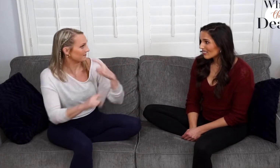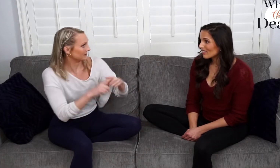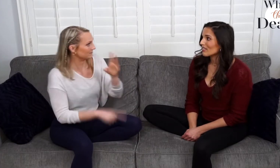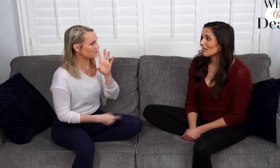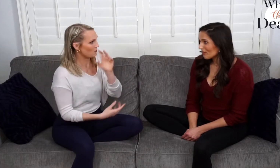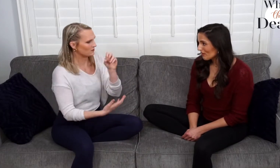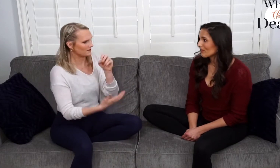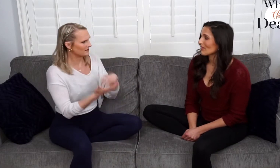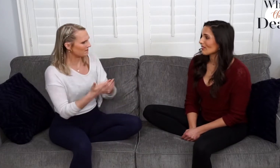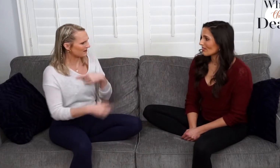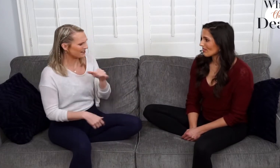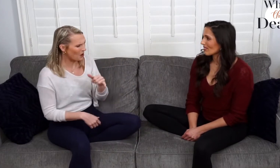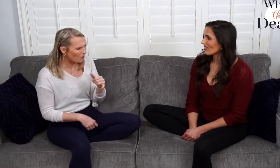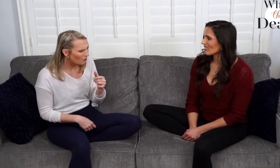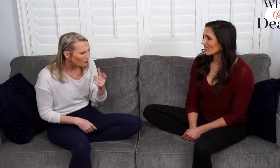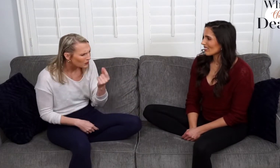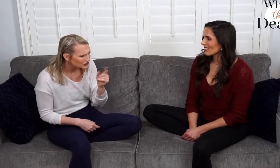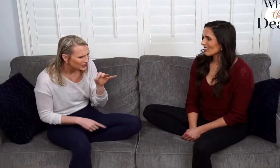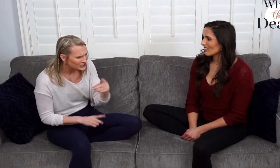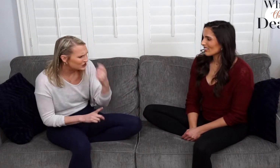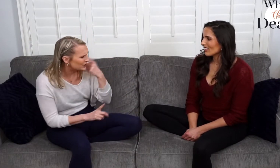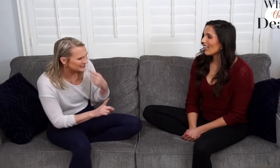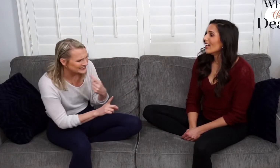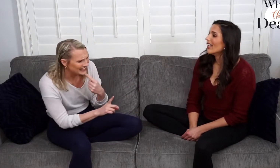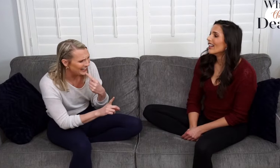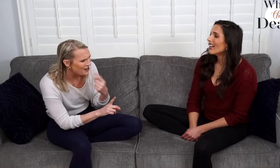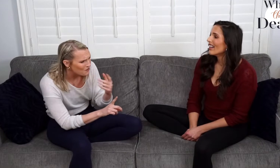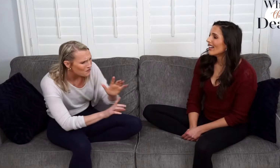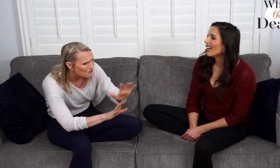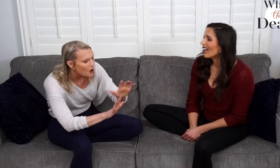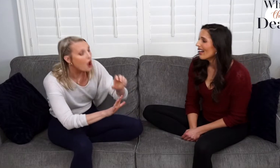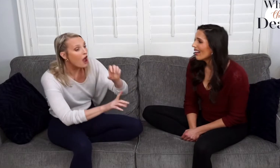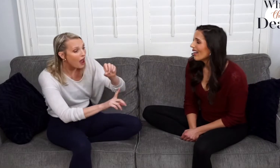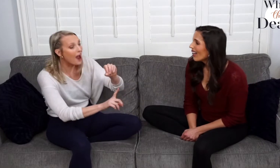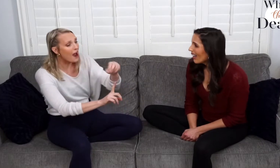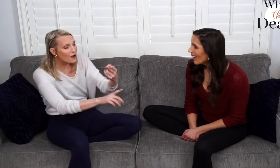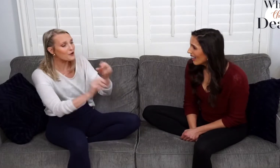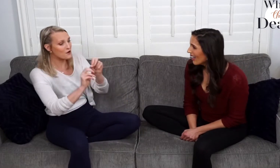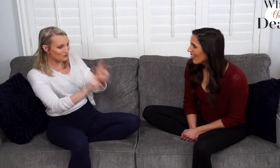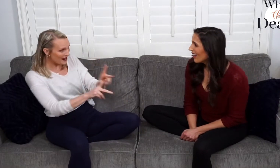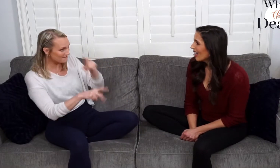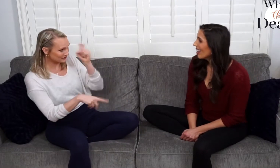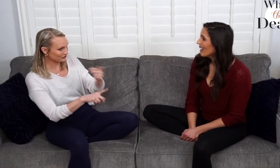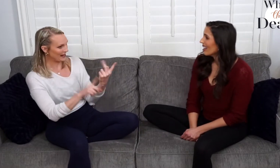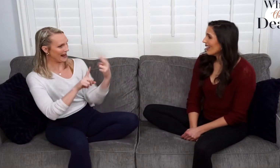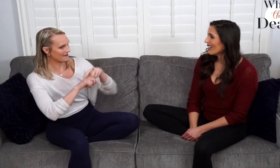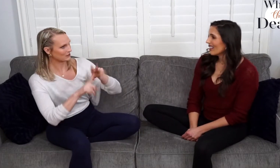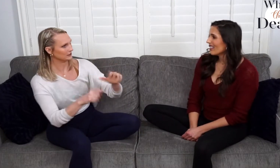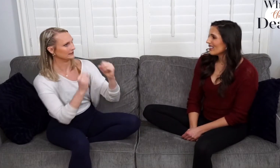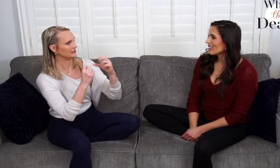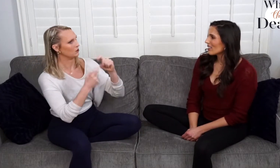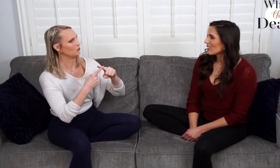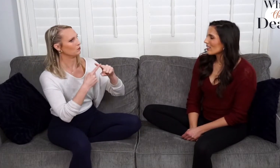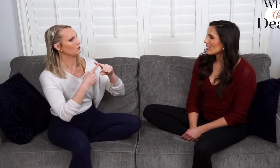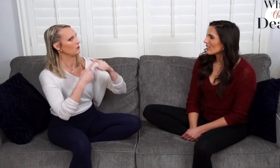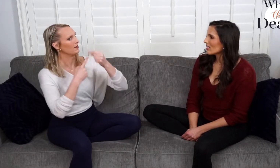signing and talking and so sometimes I'm like, “What on Earth did you just say?” And then like, okay because they're applying their signs